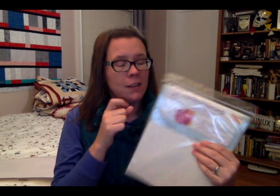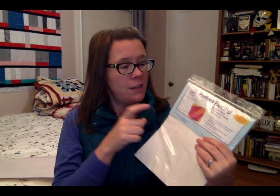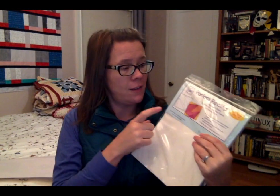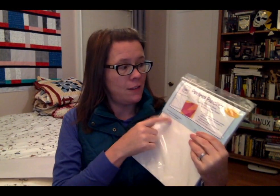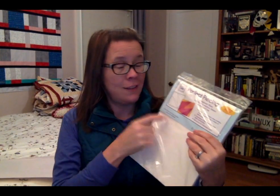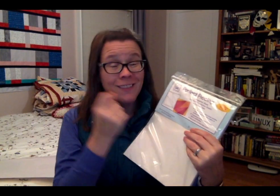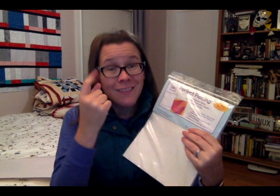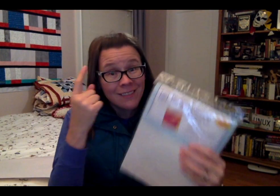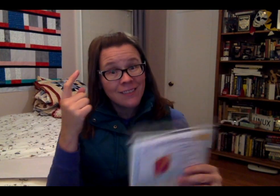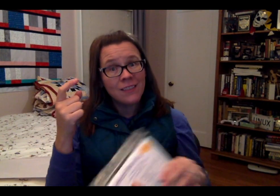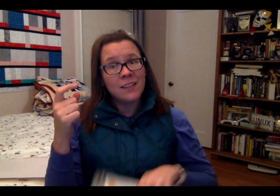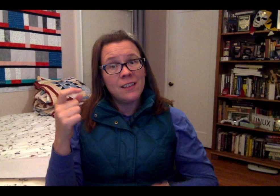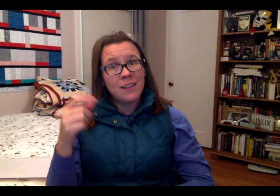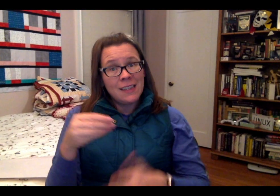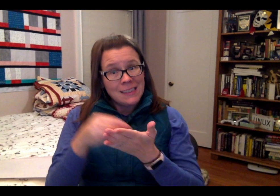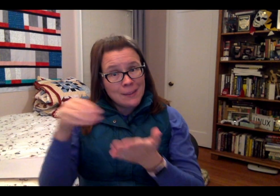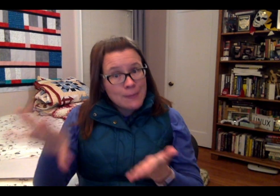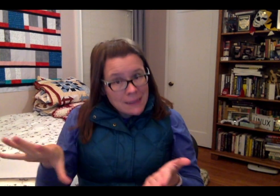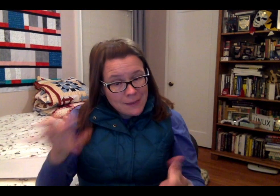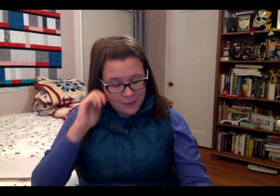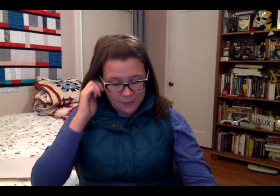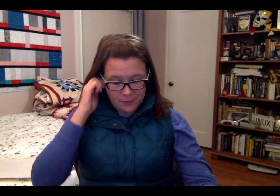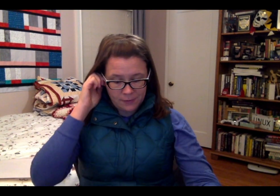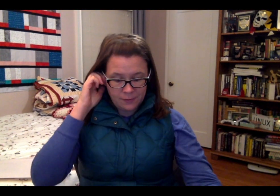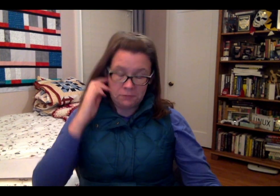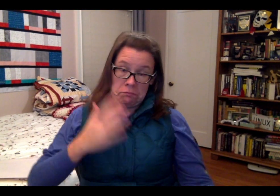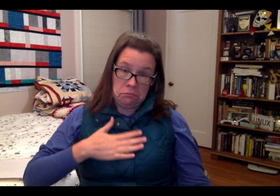This is my favorite so far that I've tried.